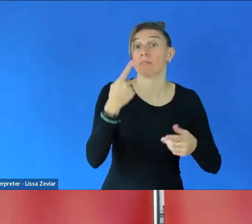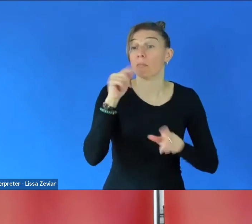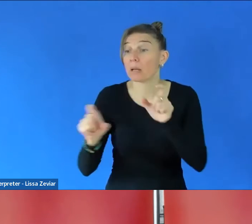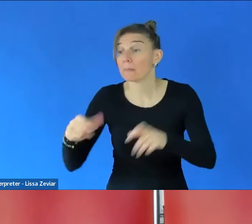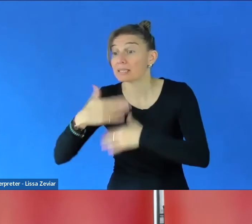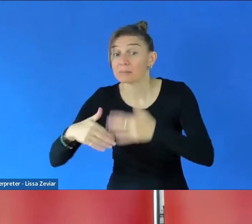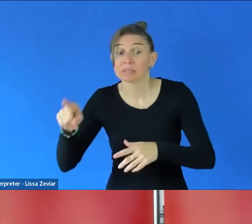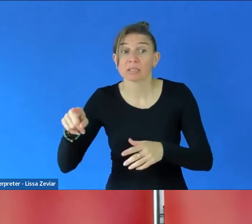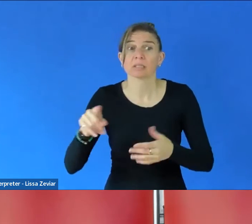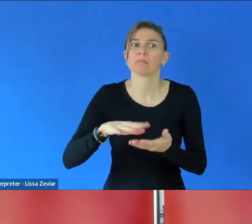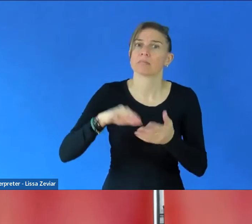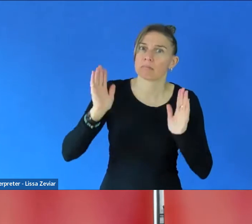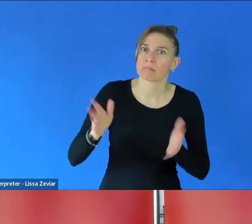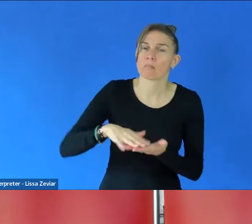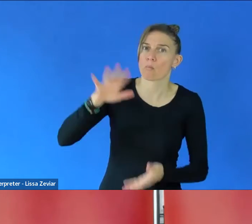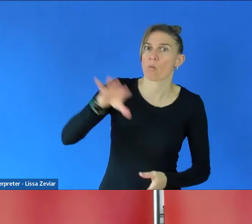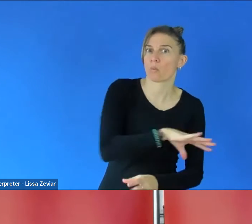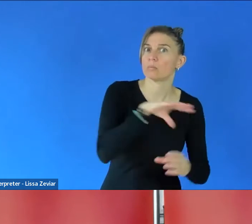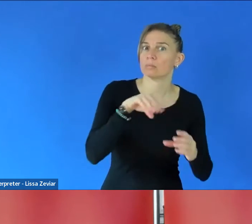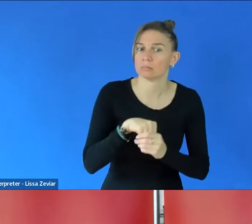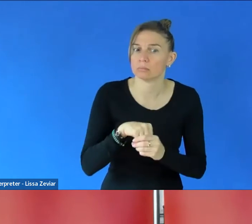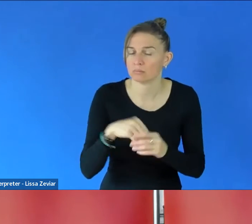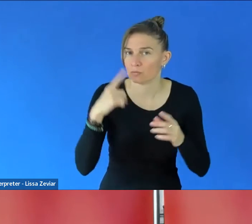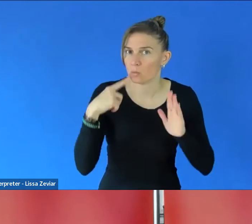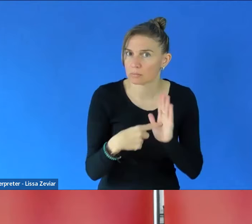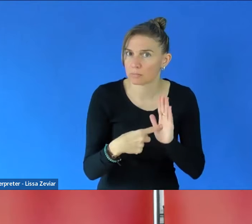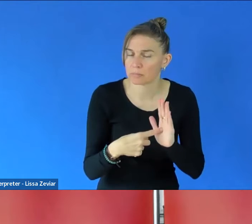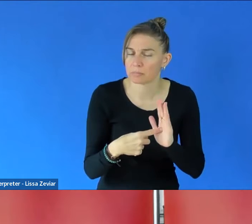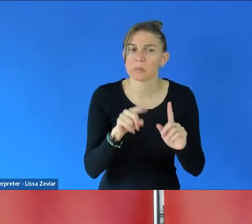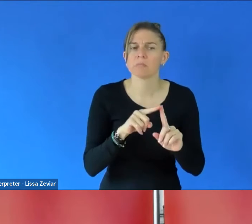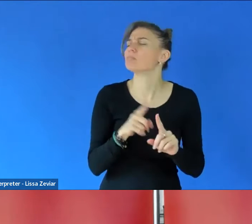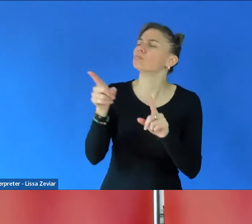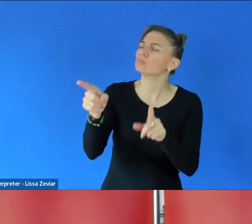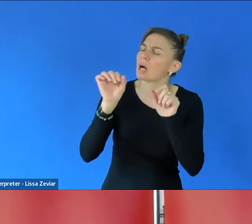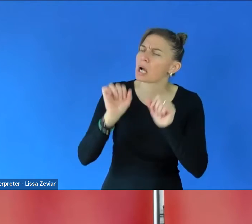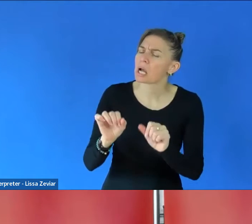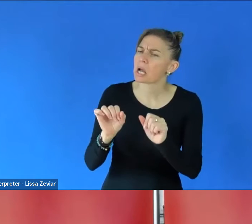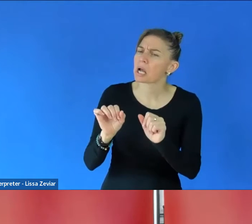Perhaps you could explain to us some of the challenges